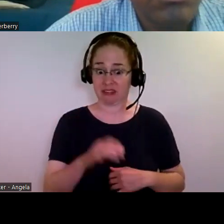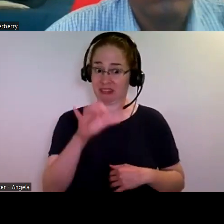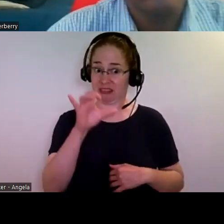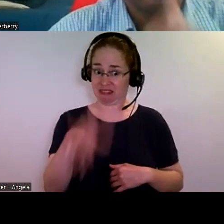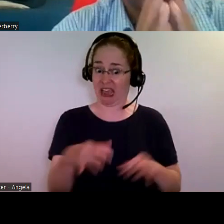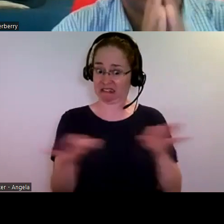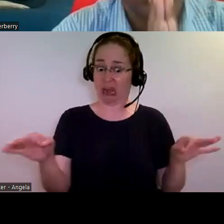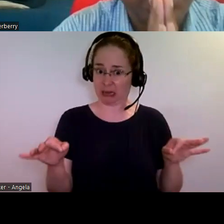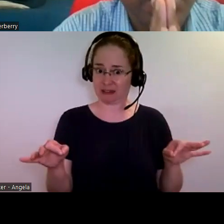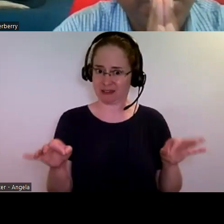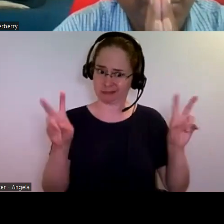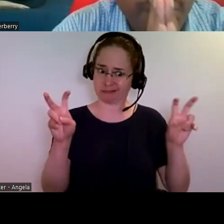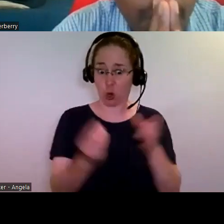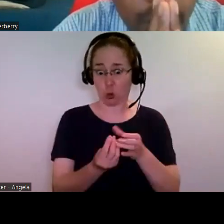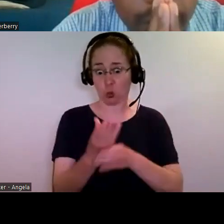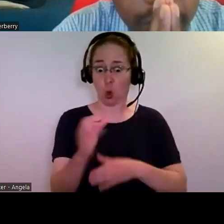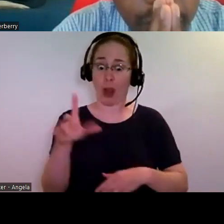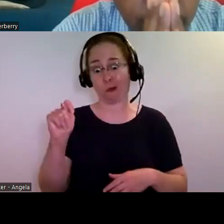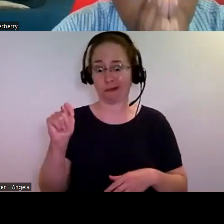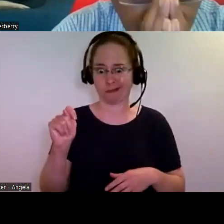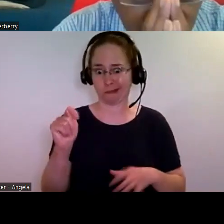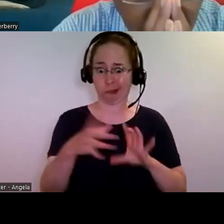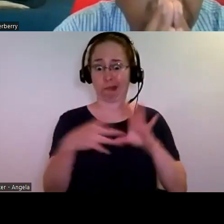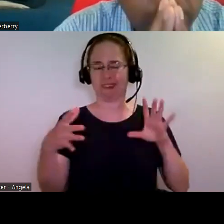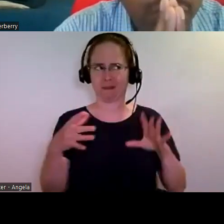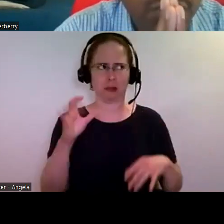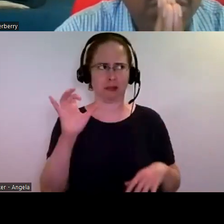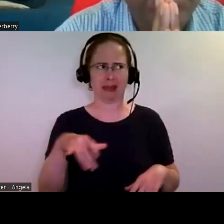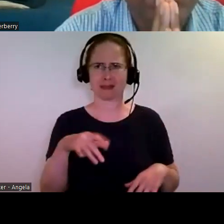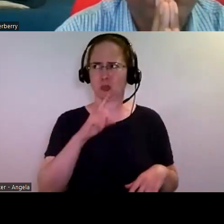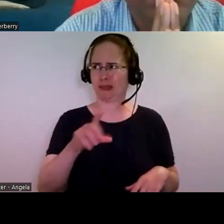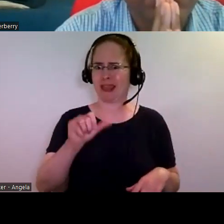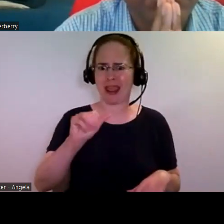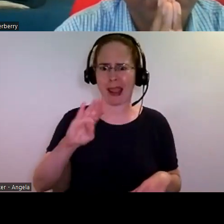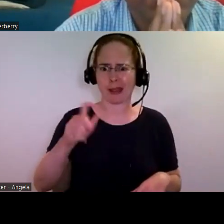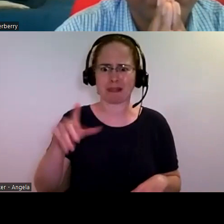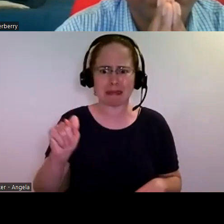the whole grow out of it type of thing is incredibly ableist. And there are